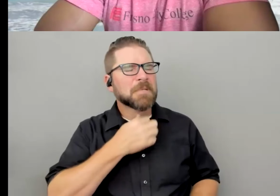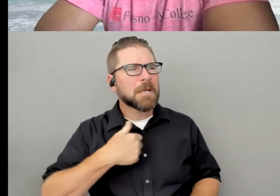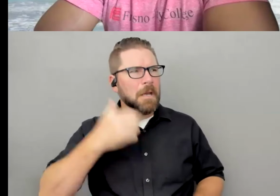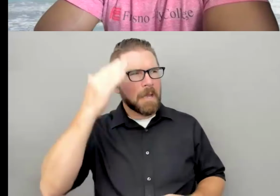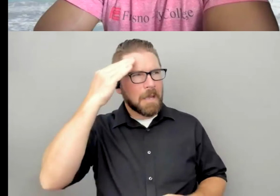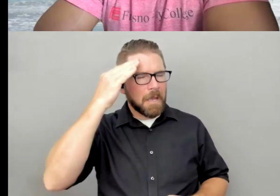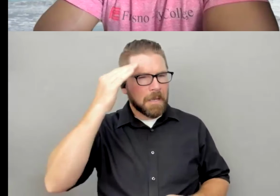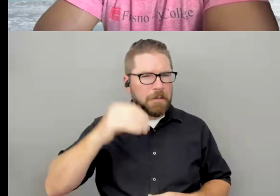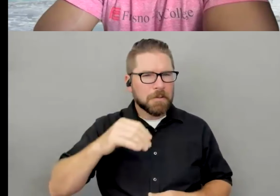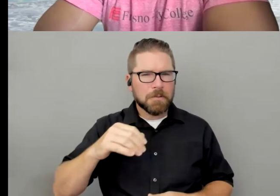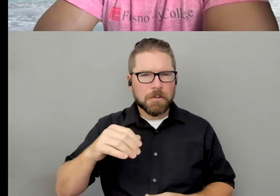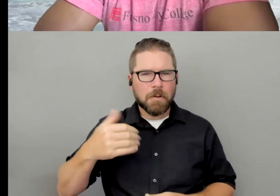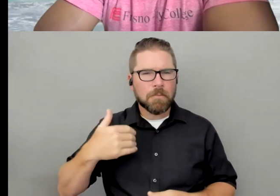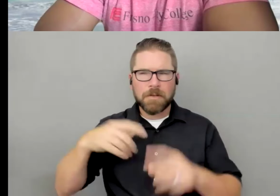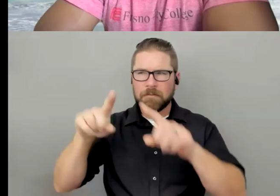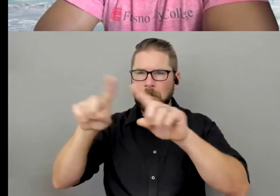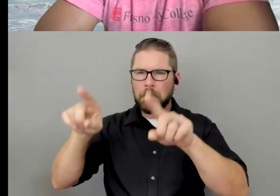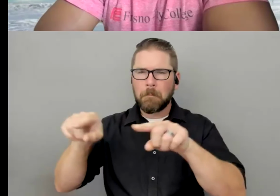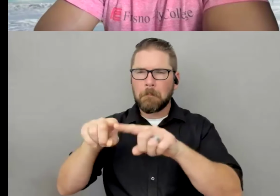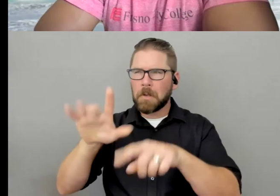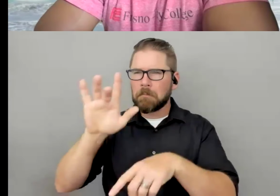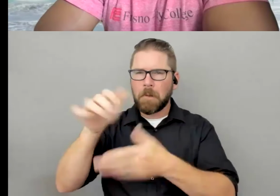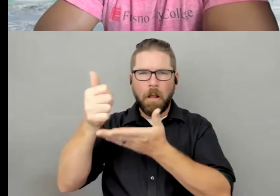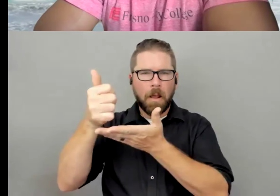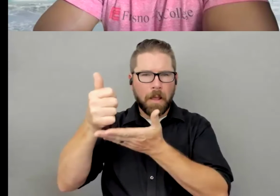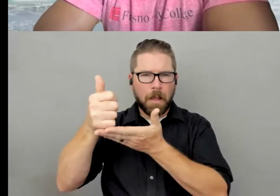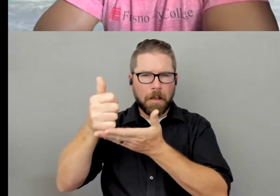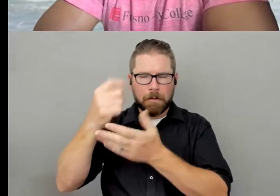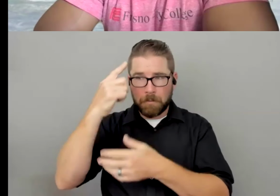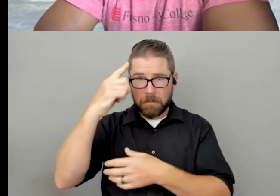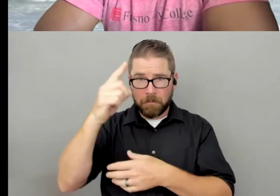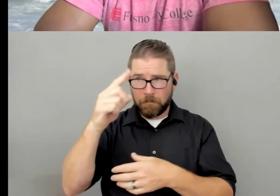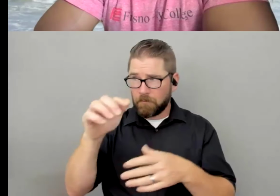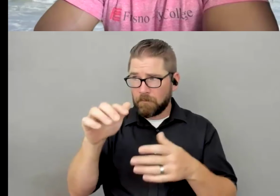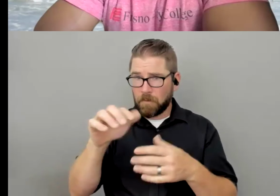button on the side for the navigation. Would you put it there?